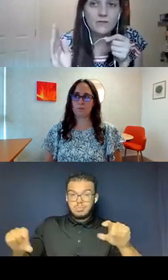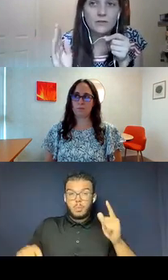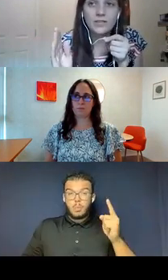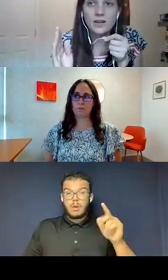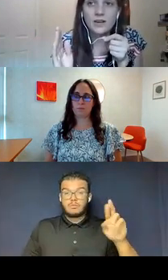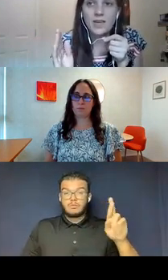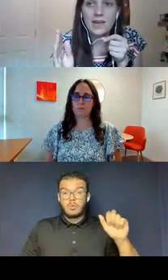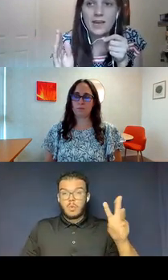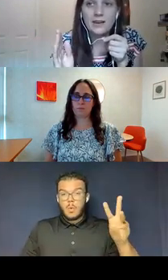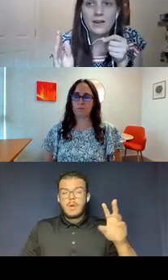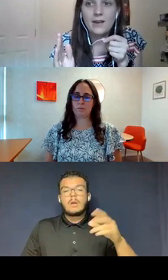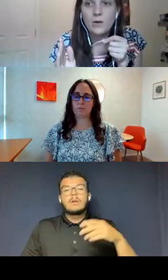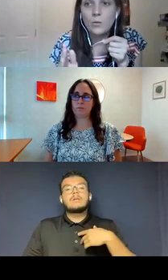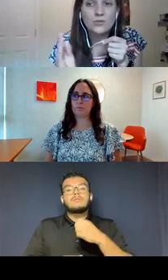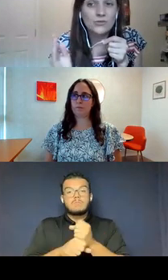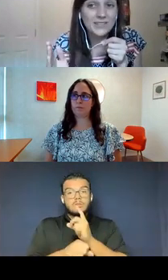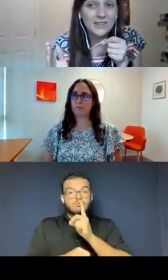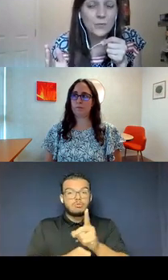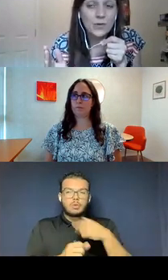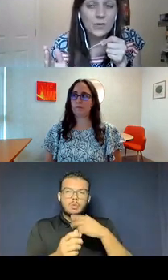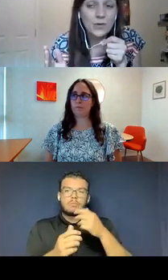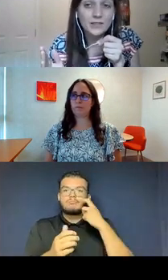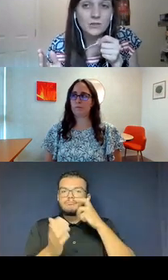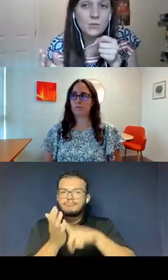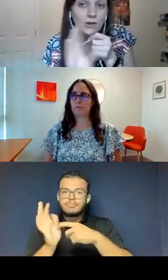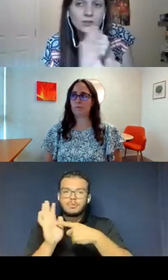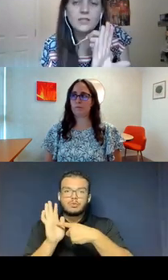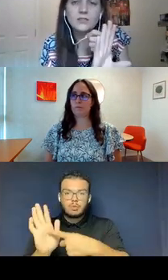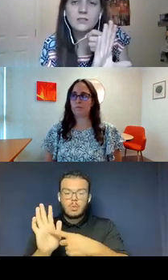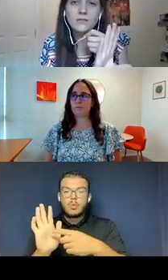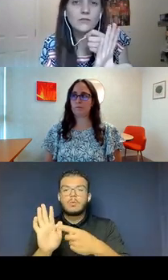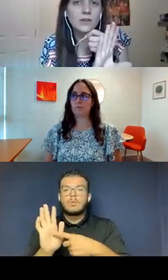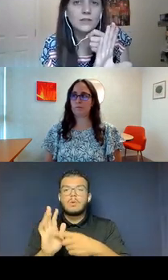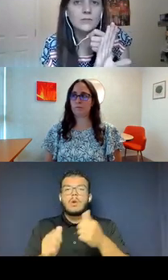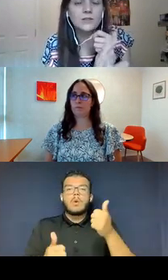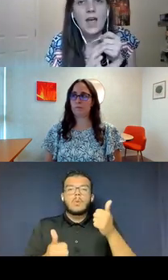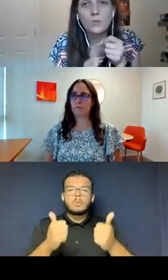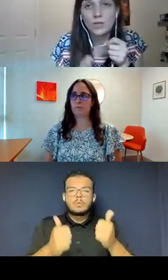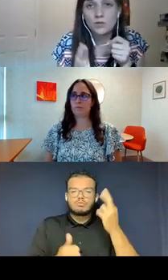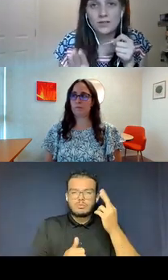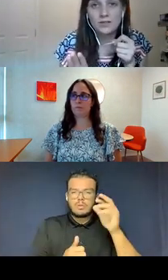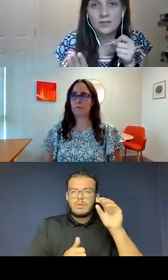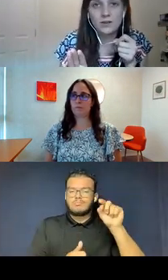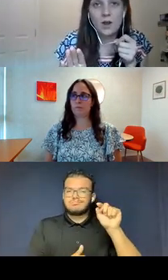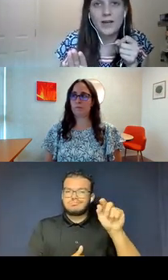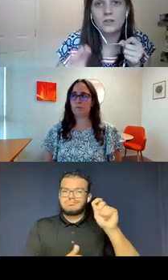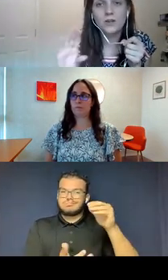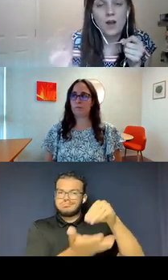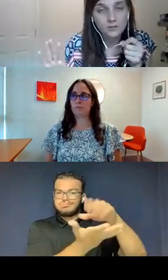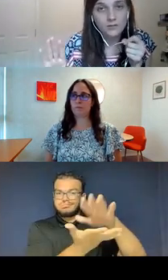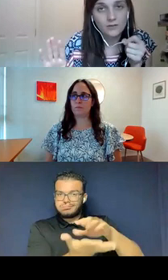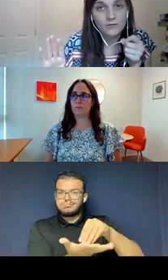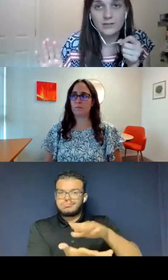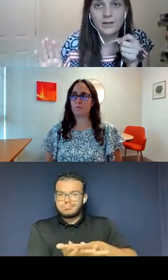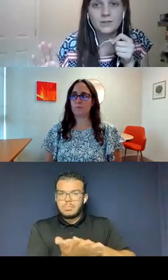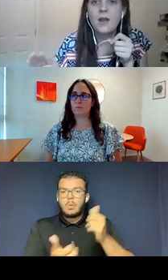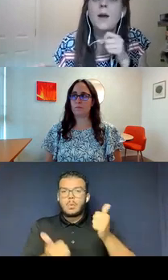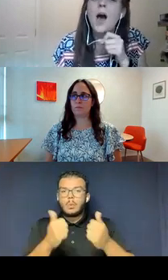careful to indicate which reason applies to the partially served victim and which reason applies to the not served victims.